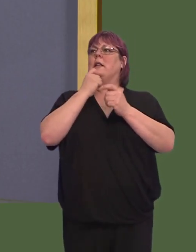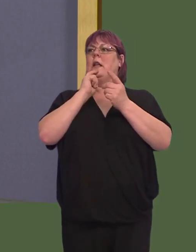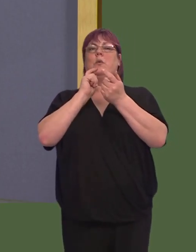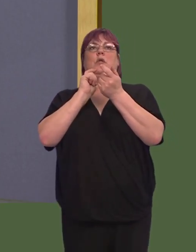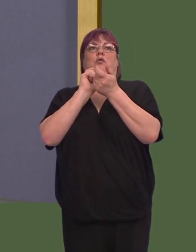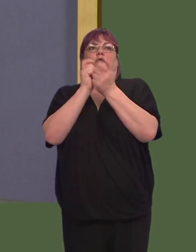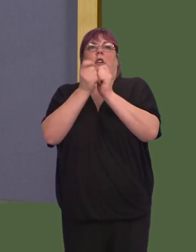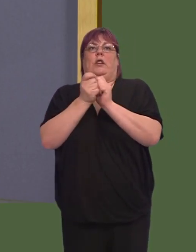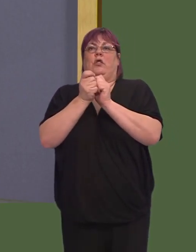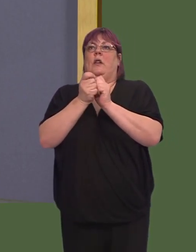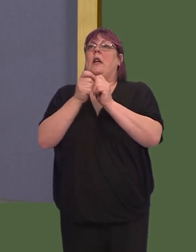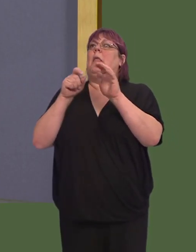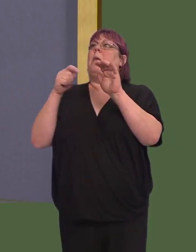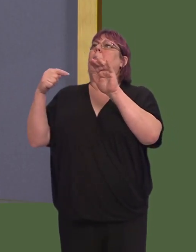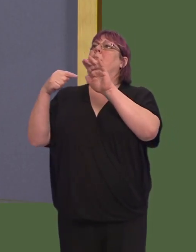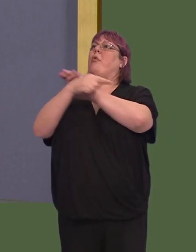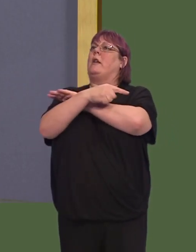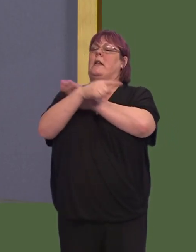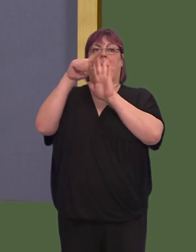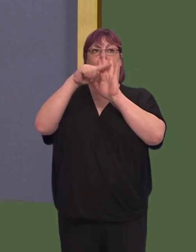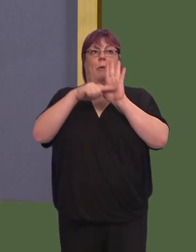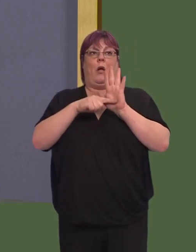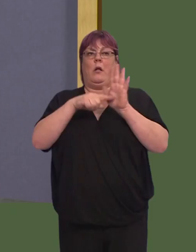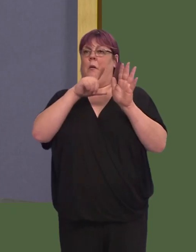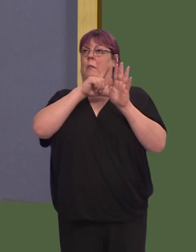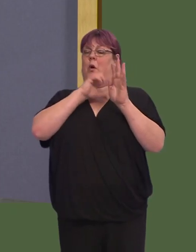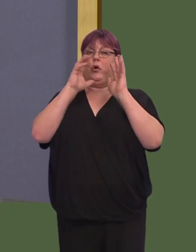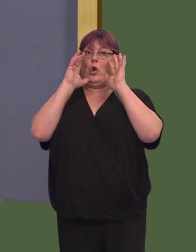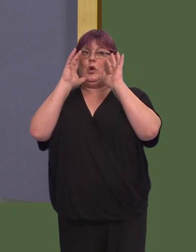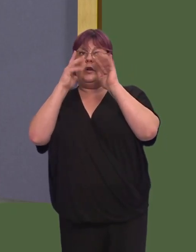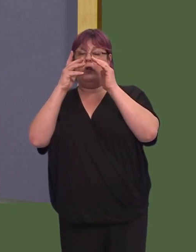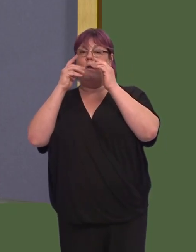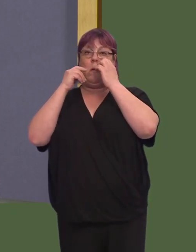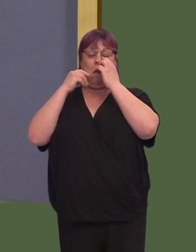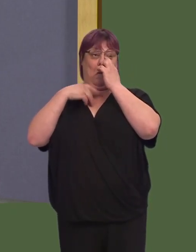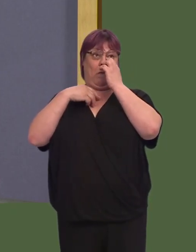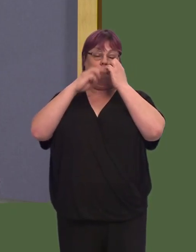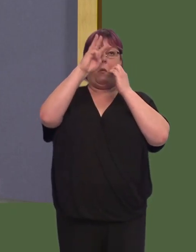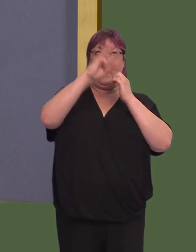to address the concerns of the devolved administrations in Wales and Scotland.